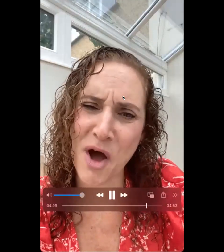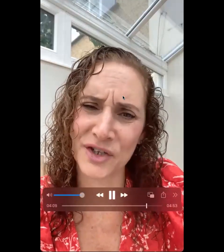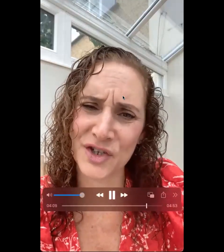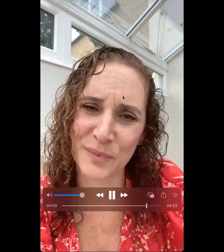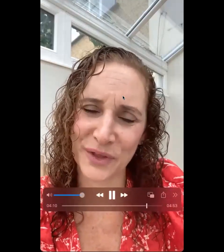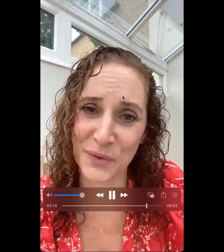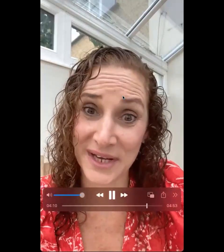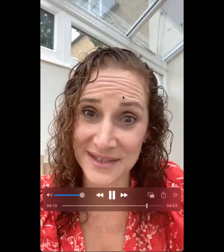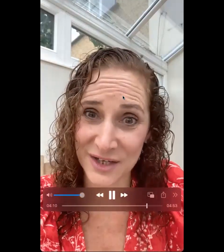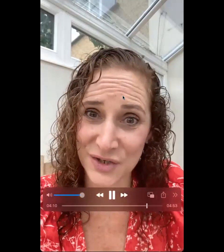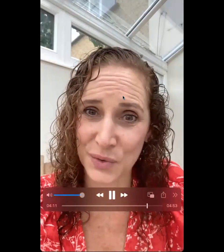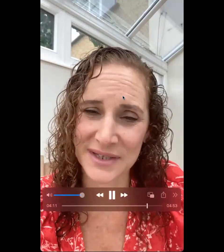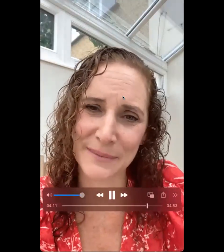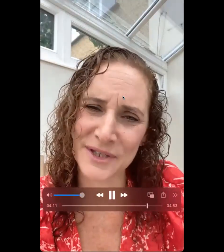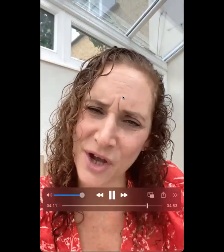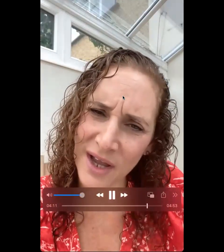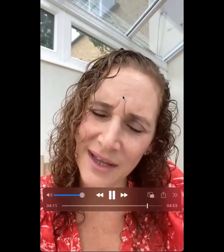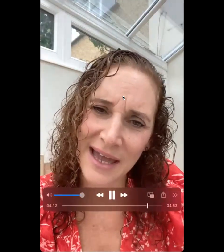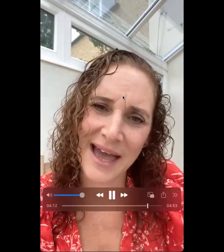in partnership with an organization called Slum Soccer.